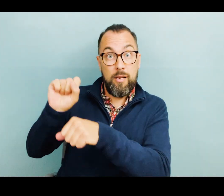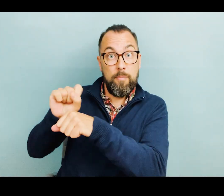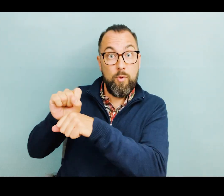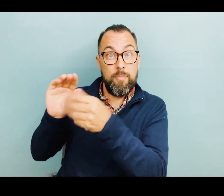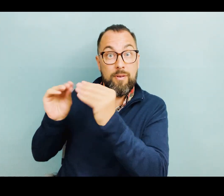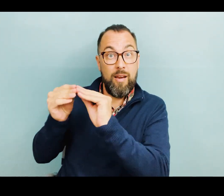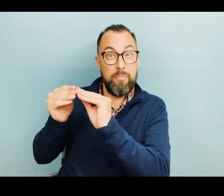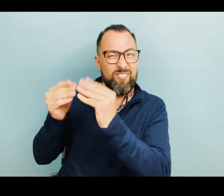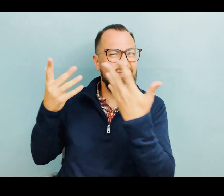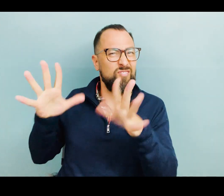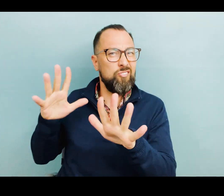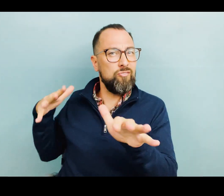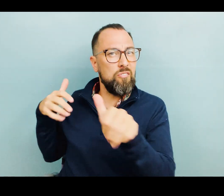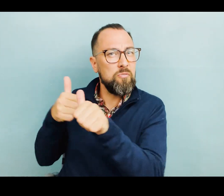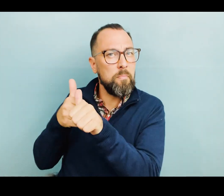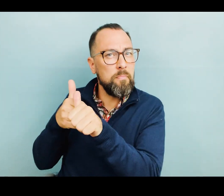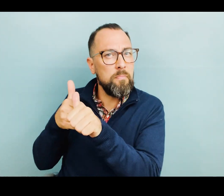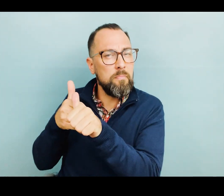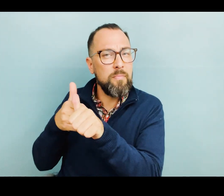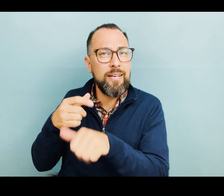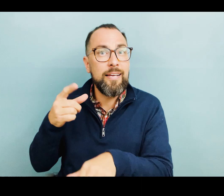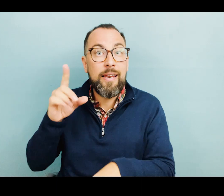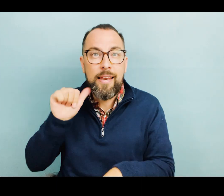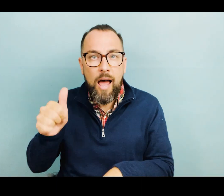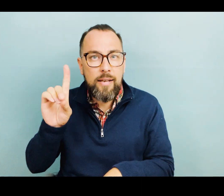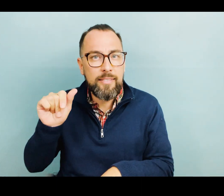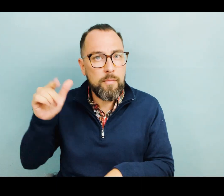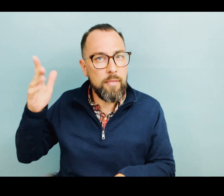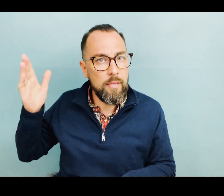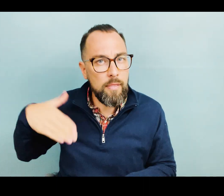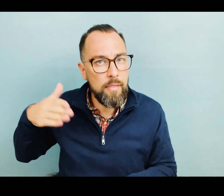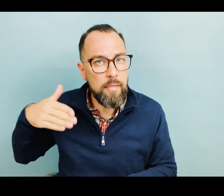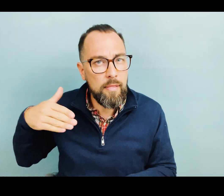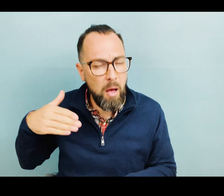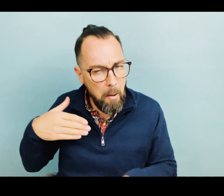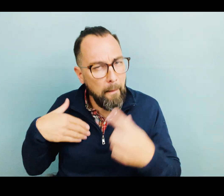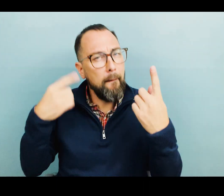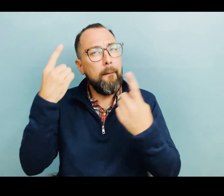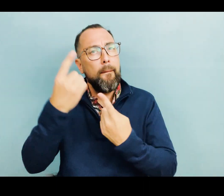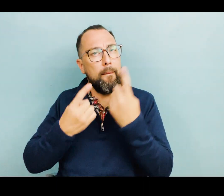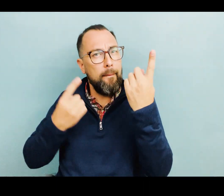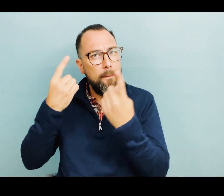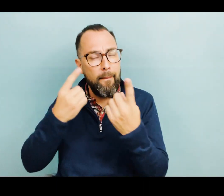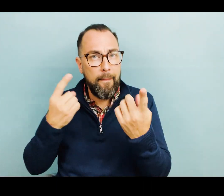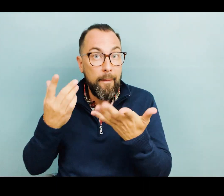the employment rate for people with disabilities has caught up to previous